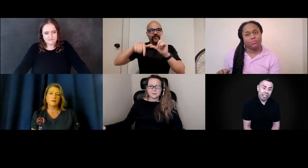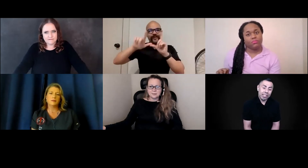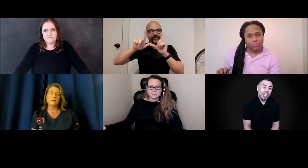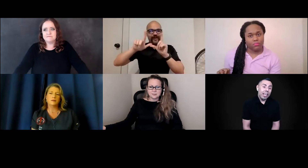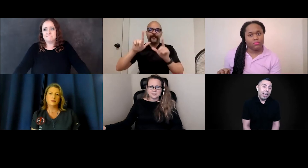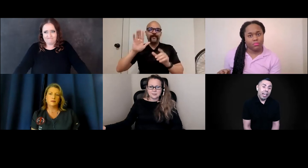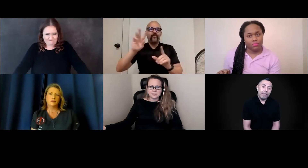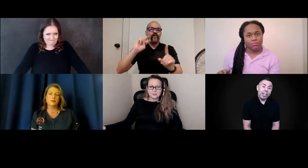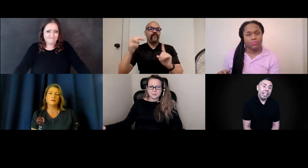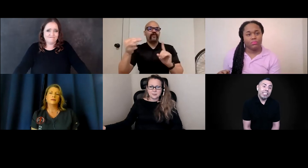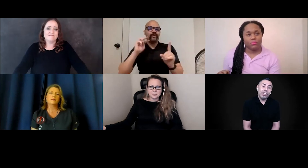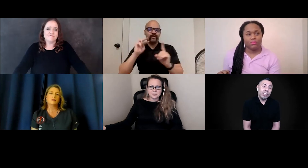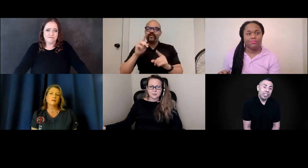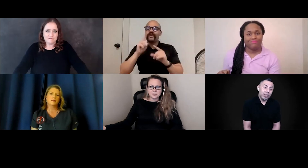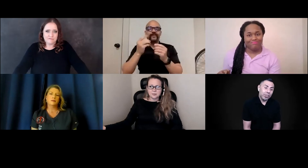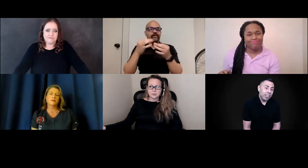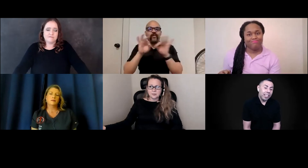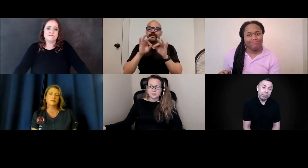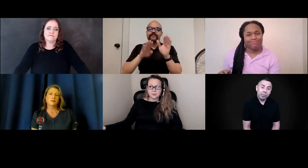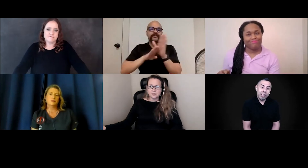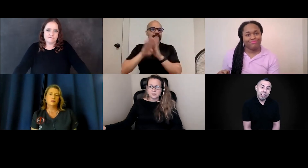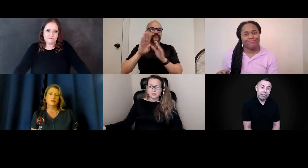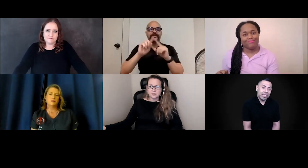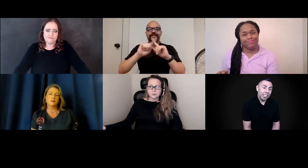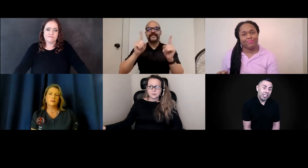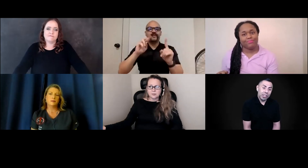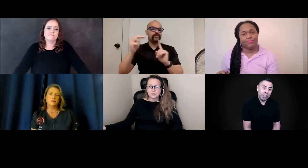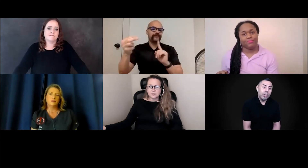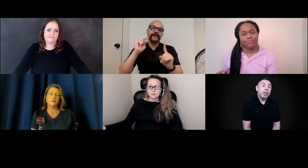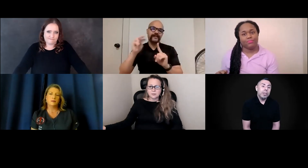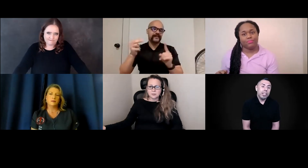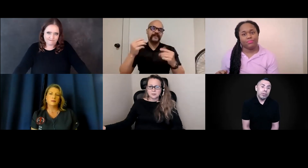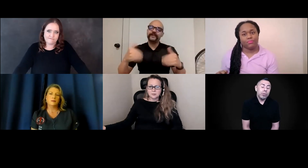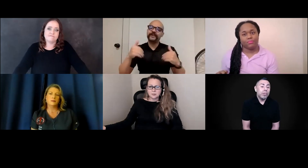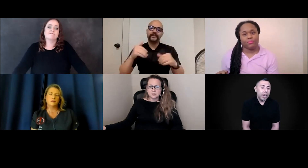can have their success and finances aren't an issue, that perspective is illegitimate.